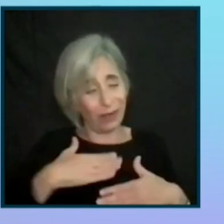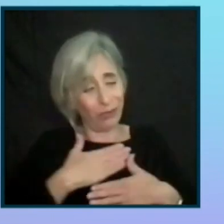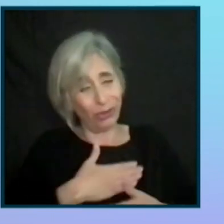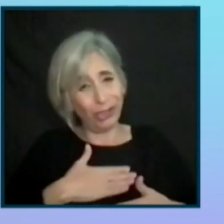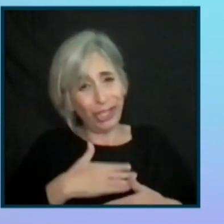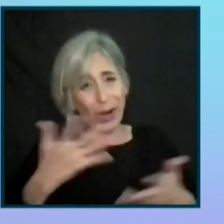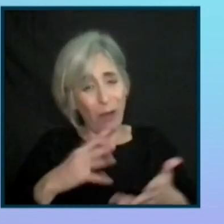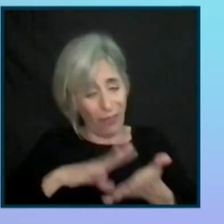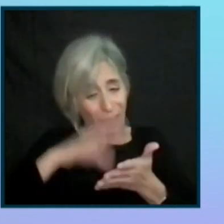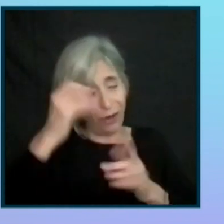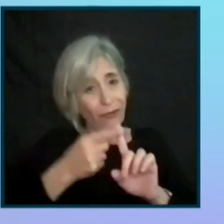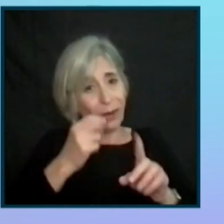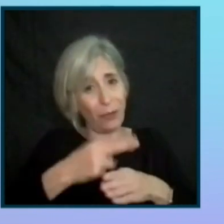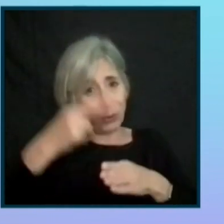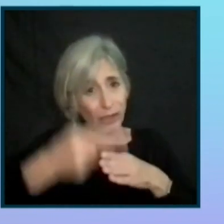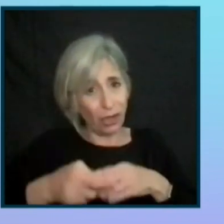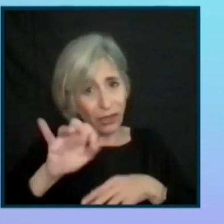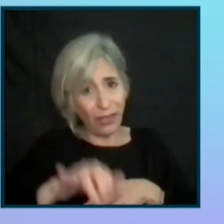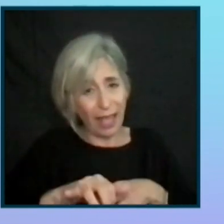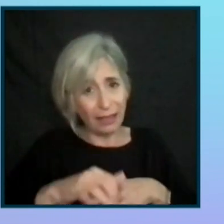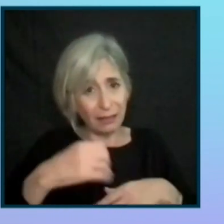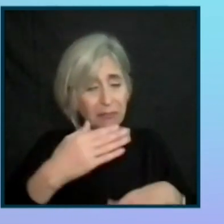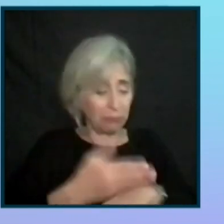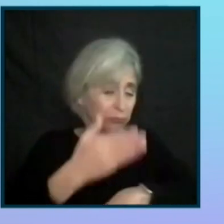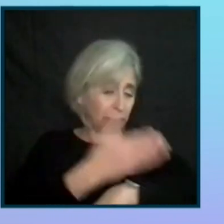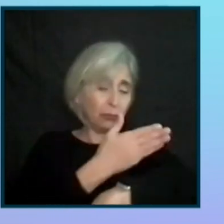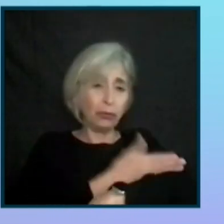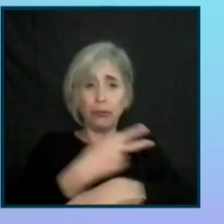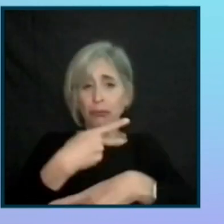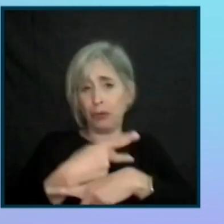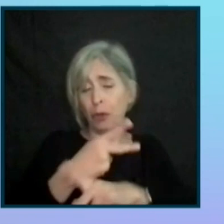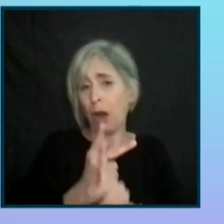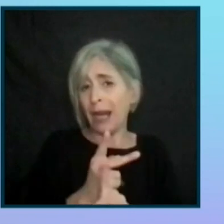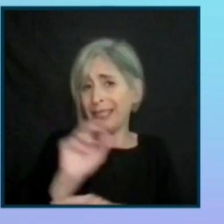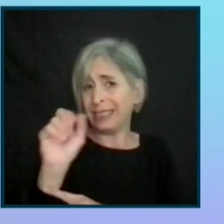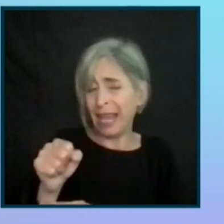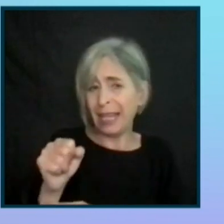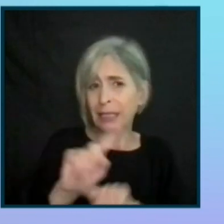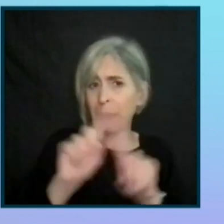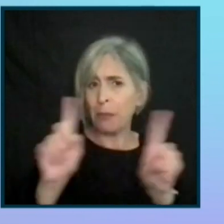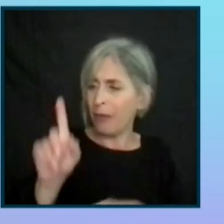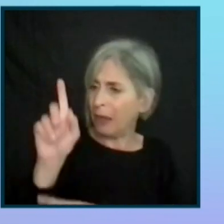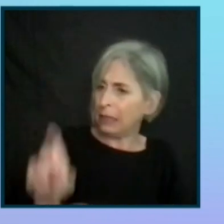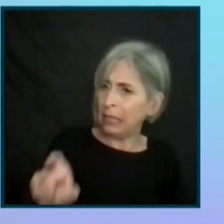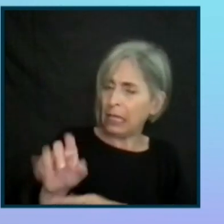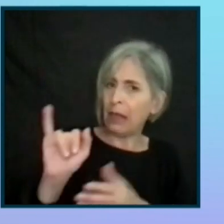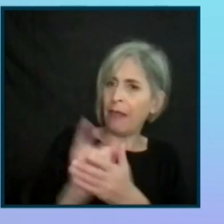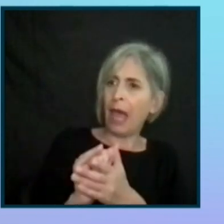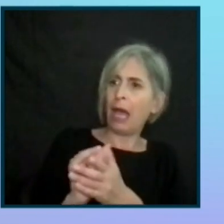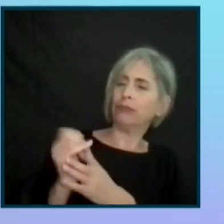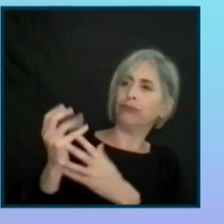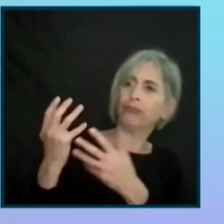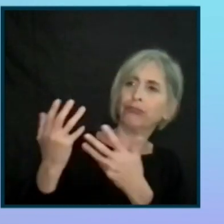as a result of it. They're gonna make much better products as a result of it, but they need that stick before the carrot,